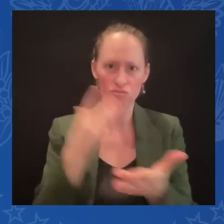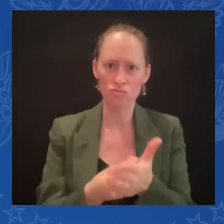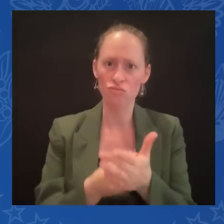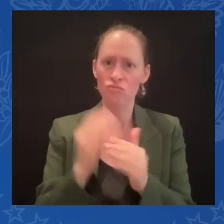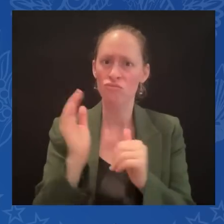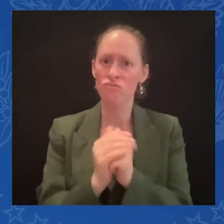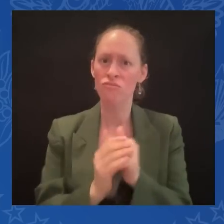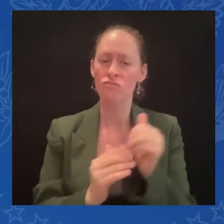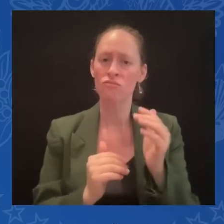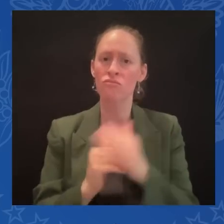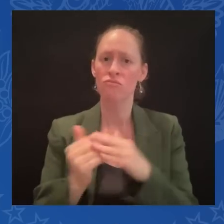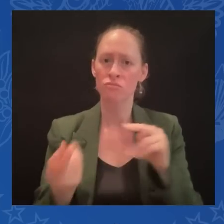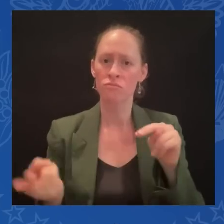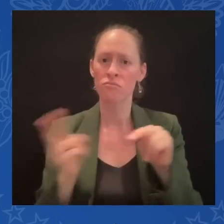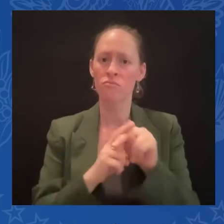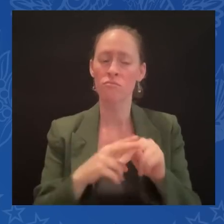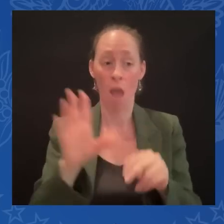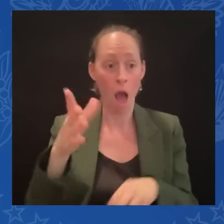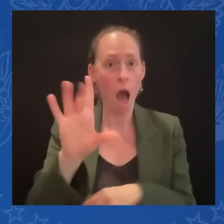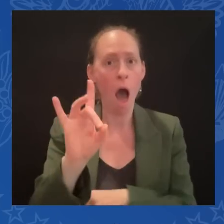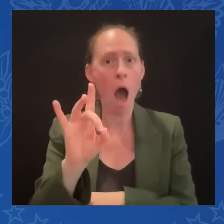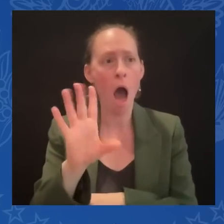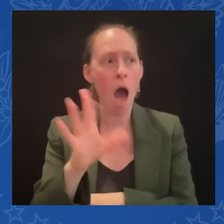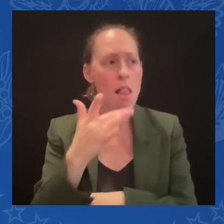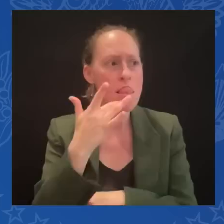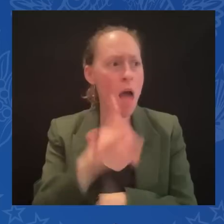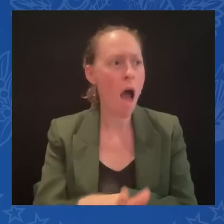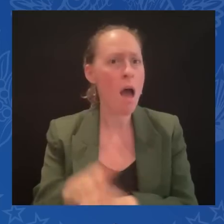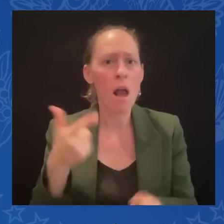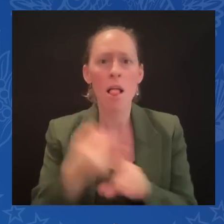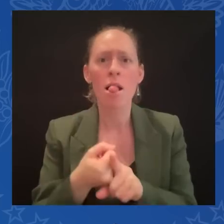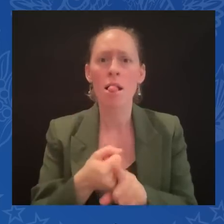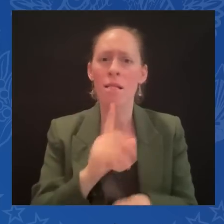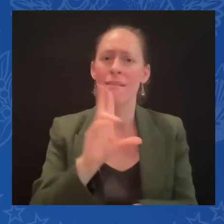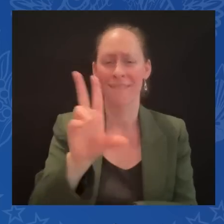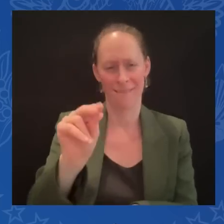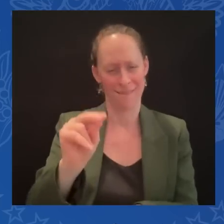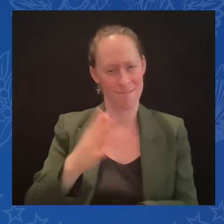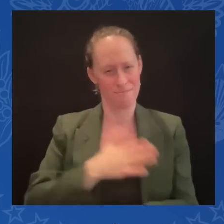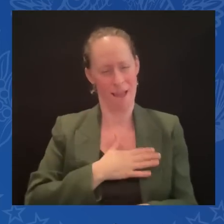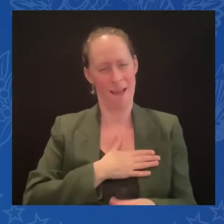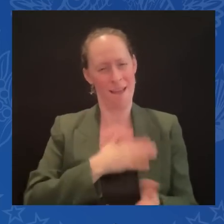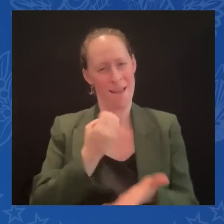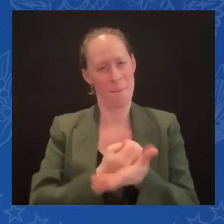Trickle-down economics has failed the country for decades. It means slashing public investment on things